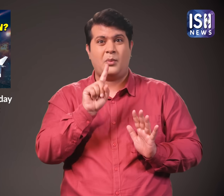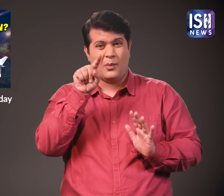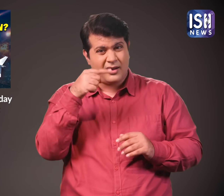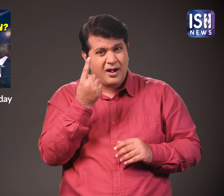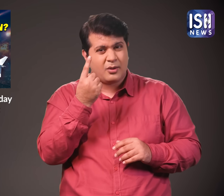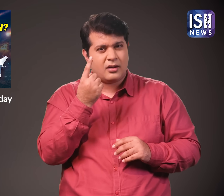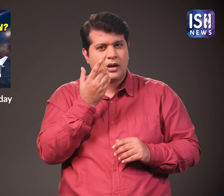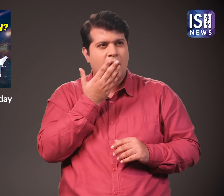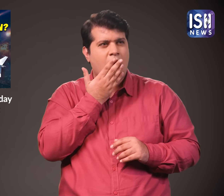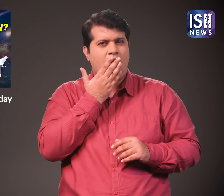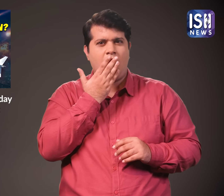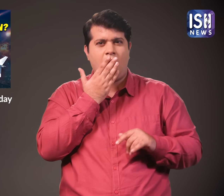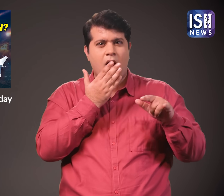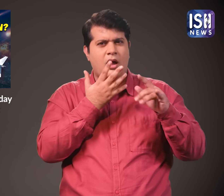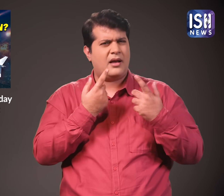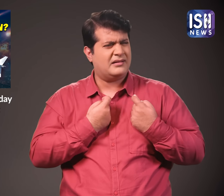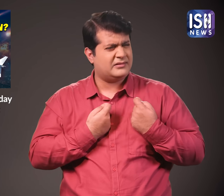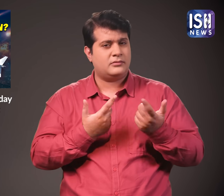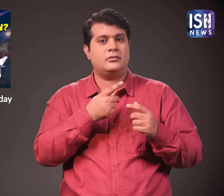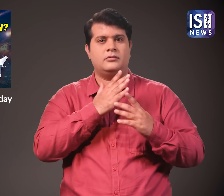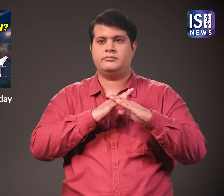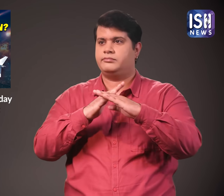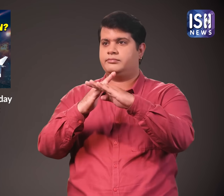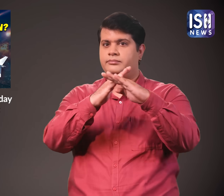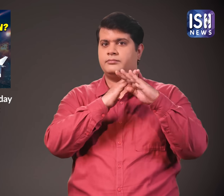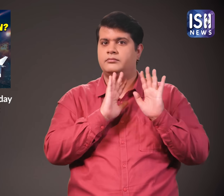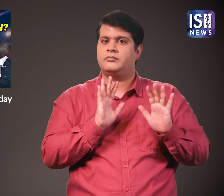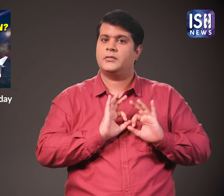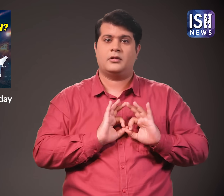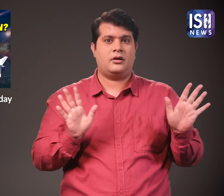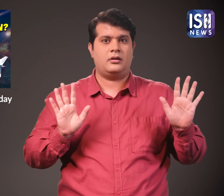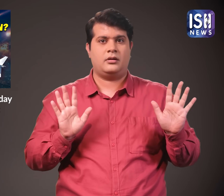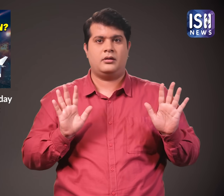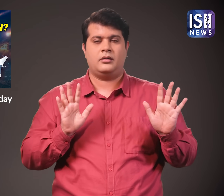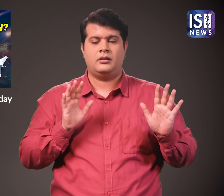Such an exhorbitant amount!